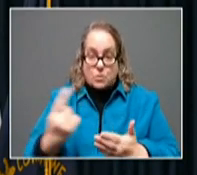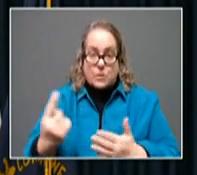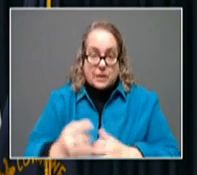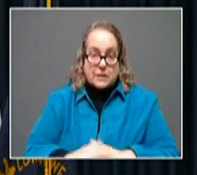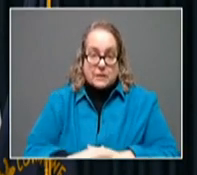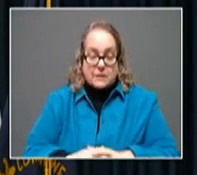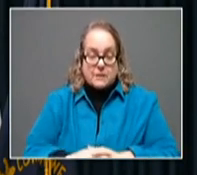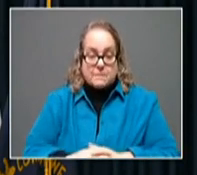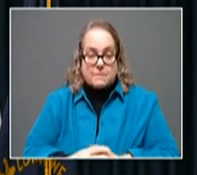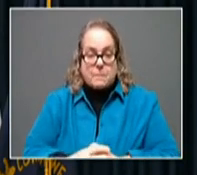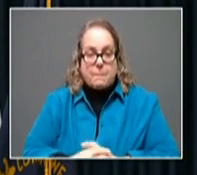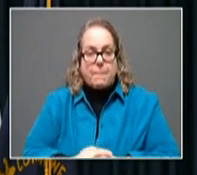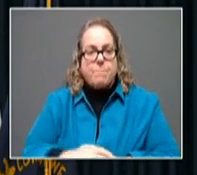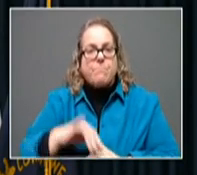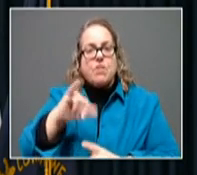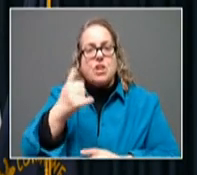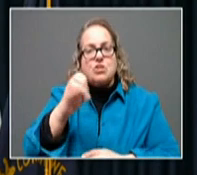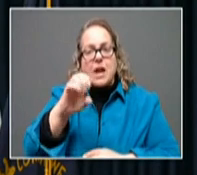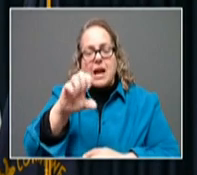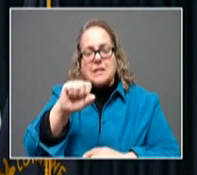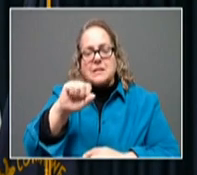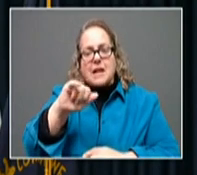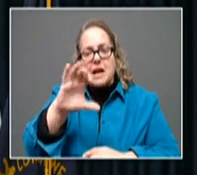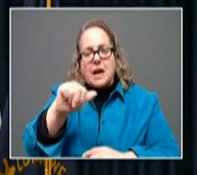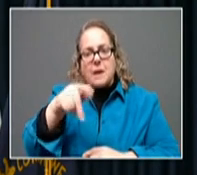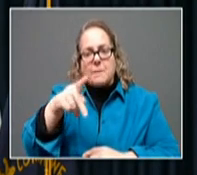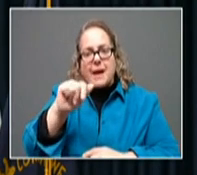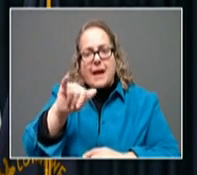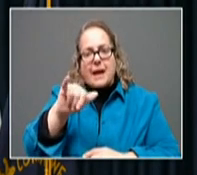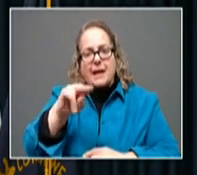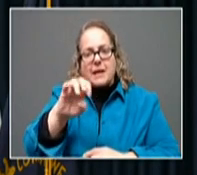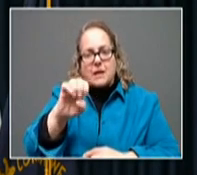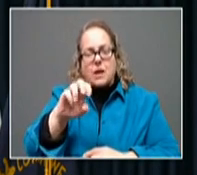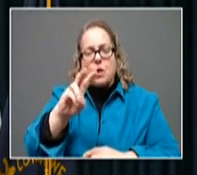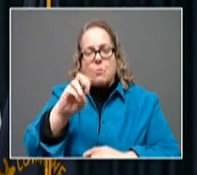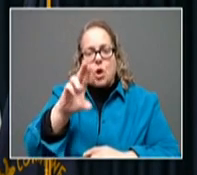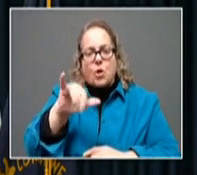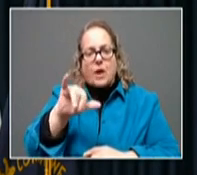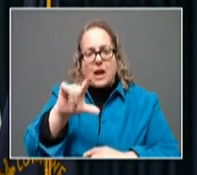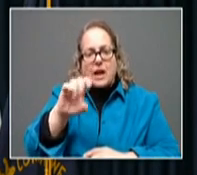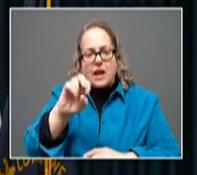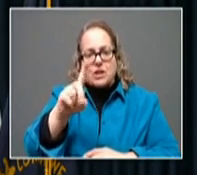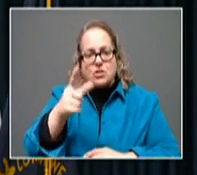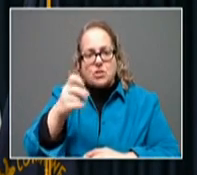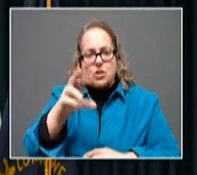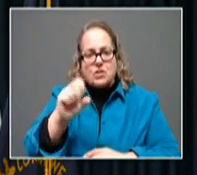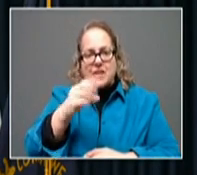Jessica pain from the Murray ledger and times. Congratulations to the racers. Yeah,